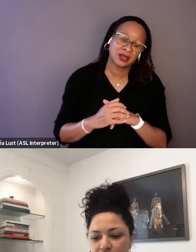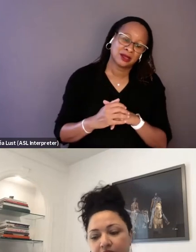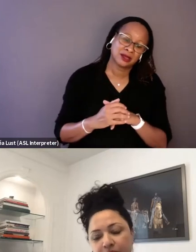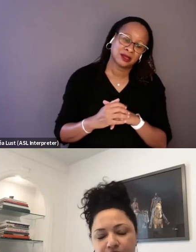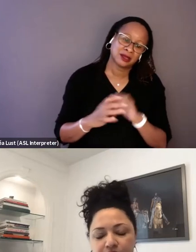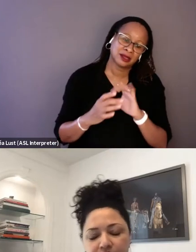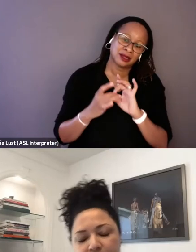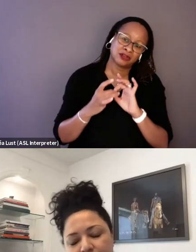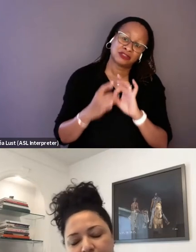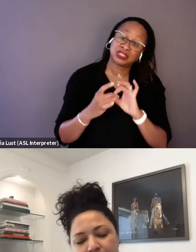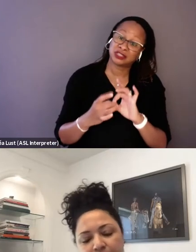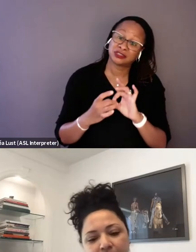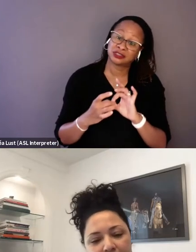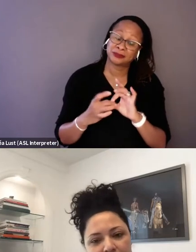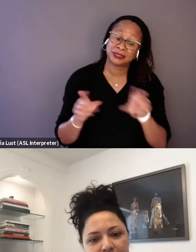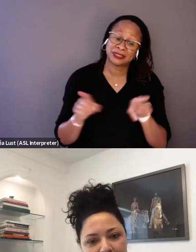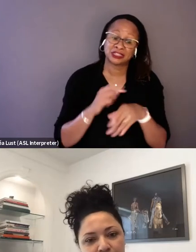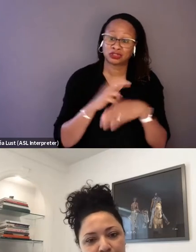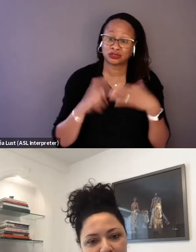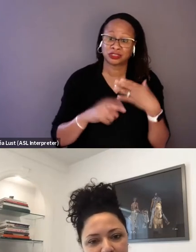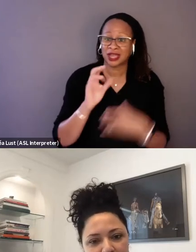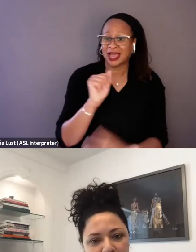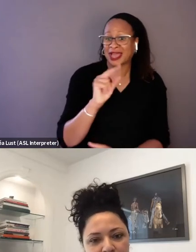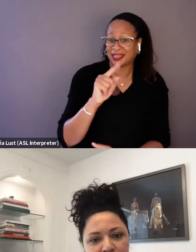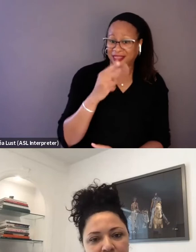or a result of Anthony and Alex who directed that episode